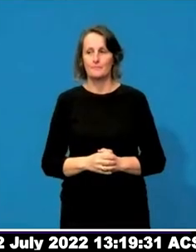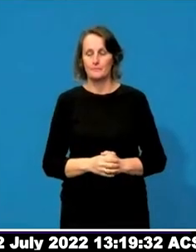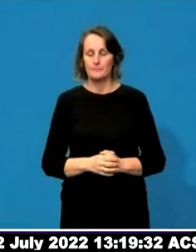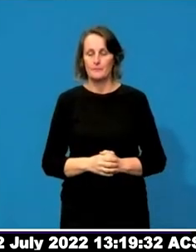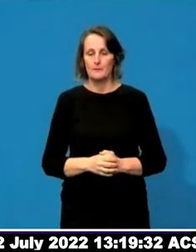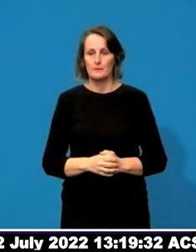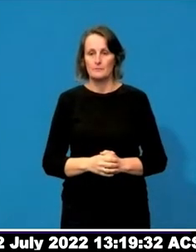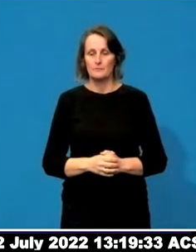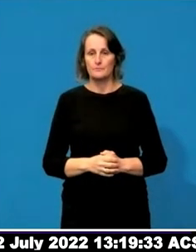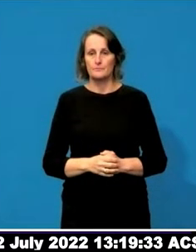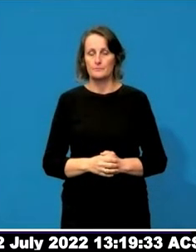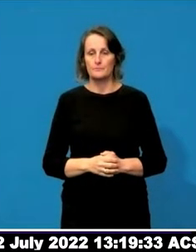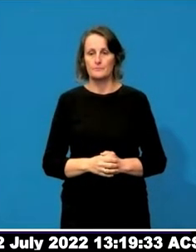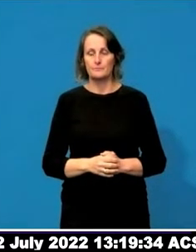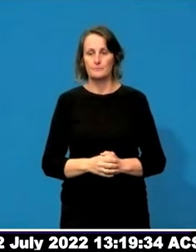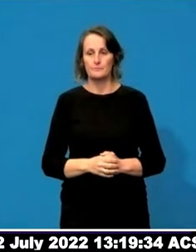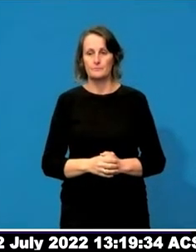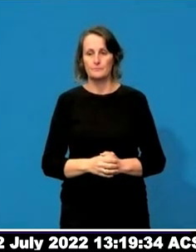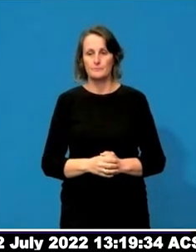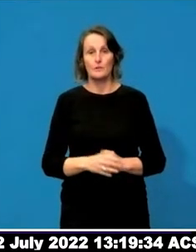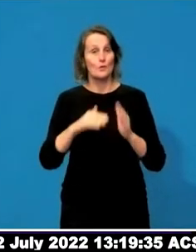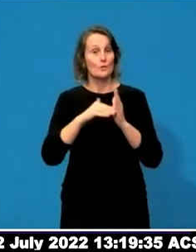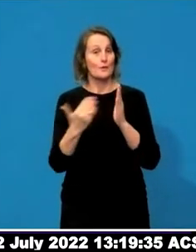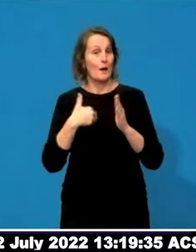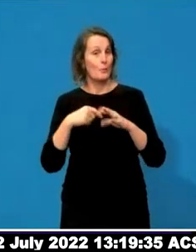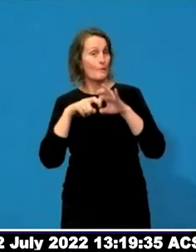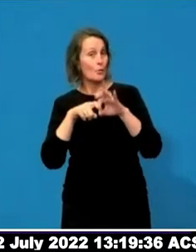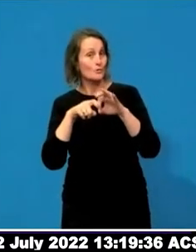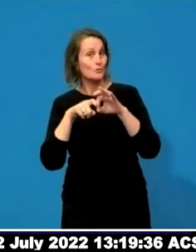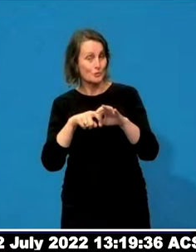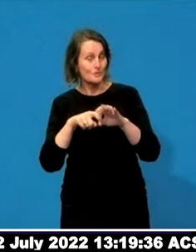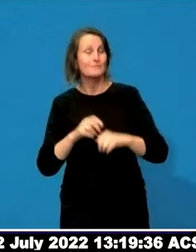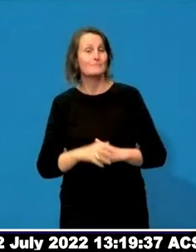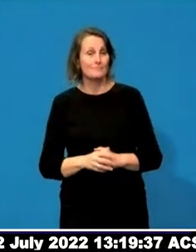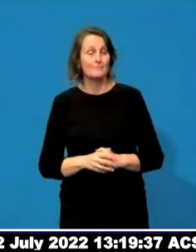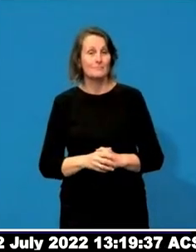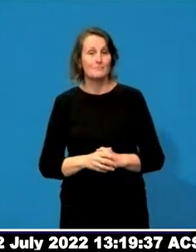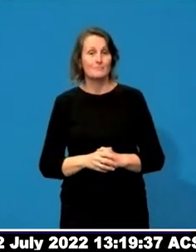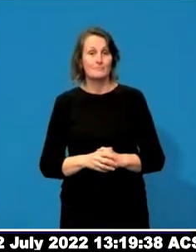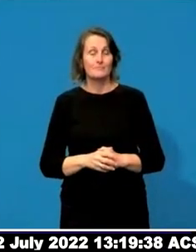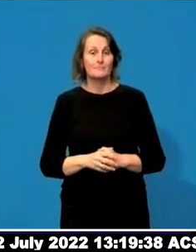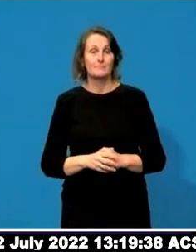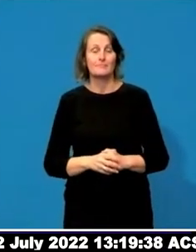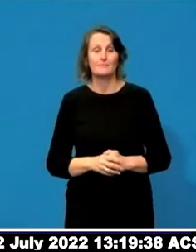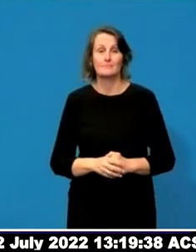Please now attend to the questions that will be asked, and we shall take your oral evidence. Thank you.